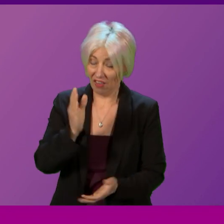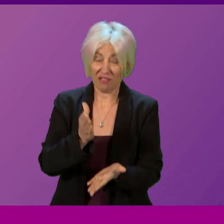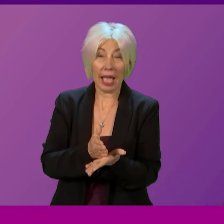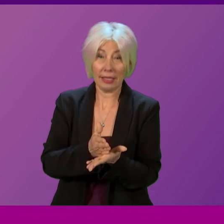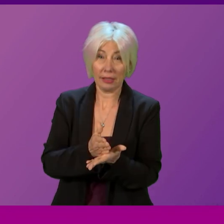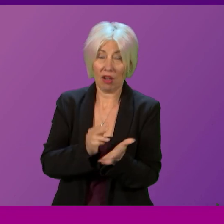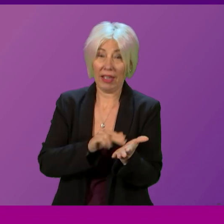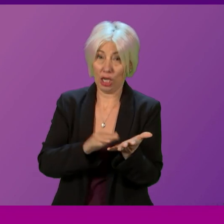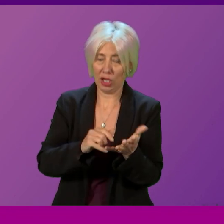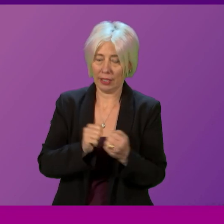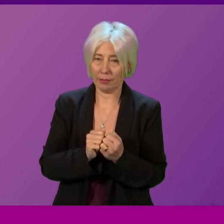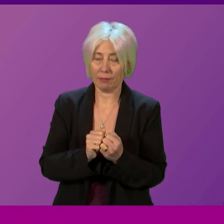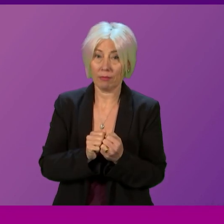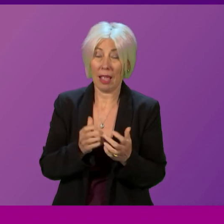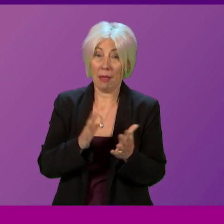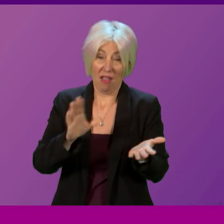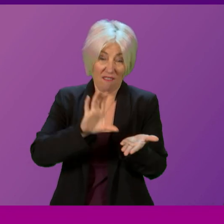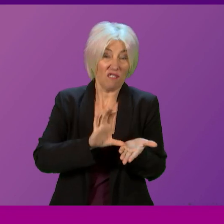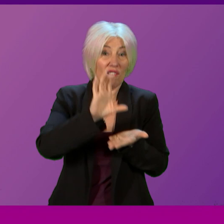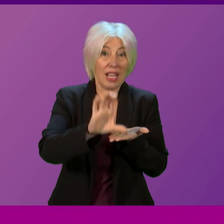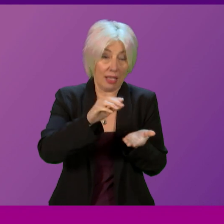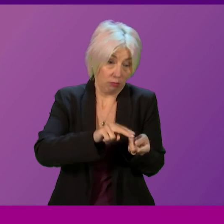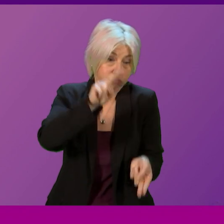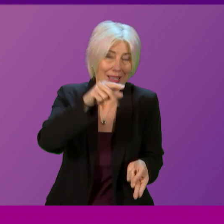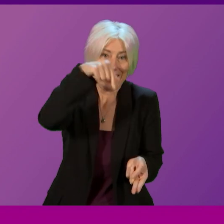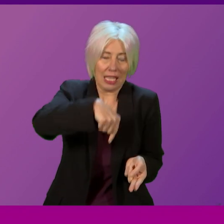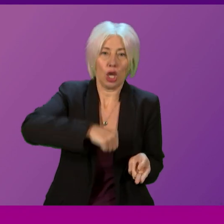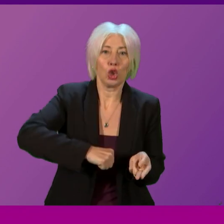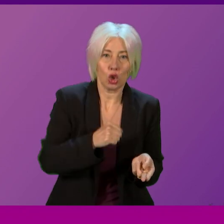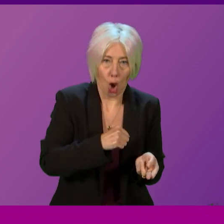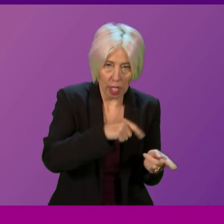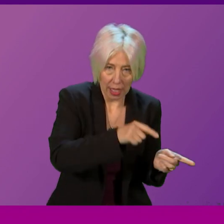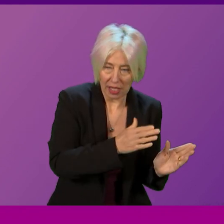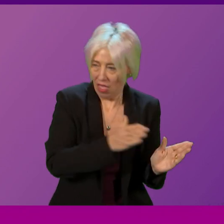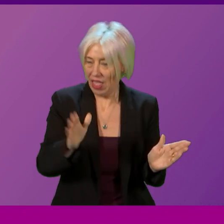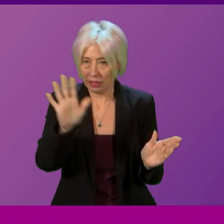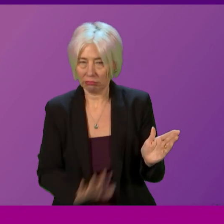There is higher funding for the national health service in Scotland than there is for England’s